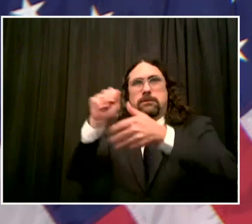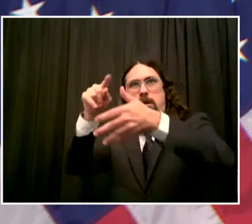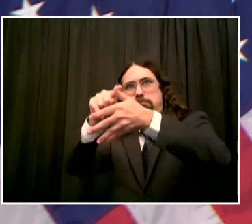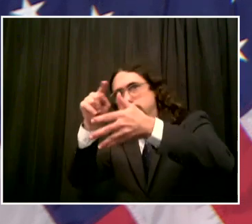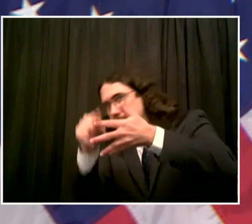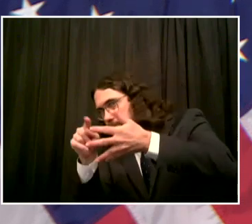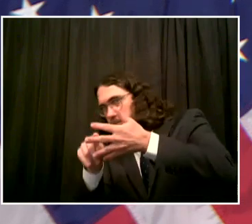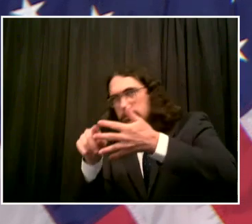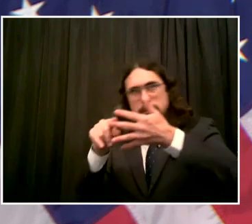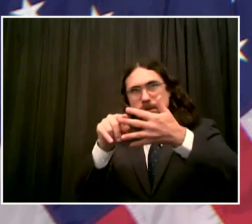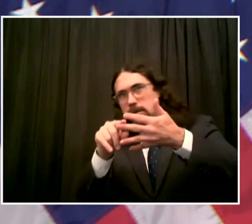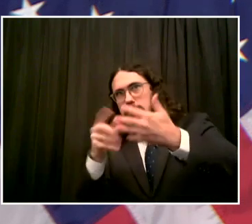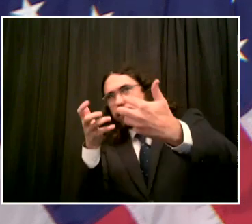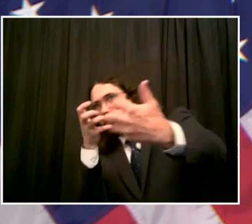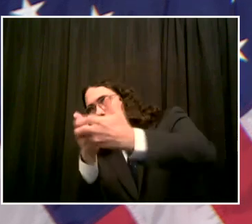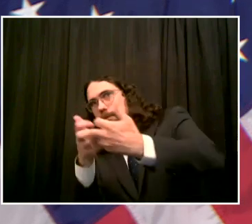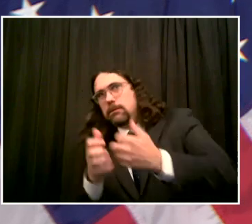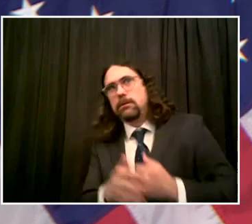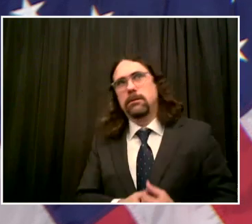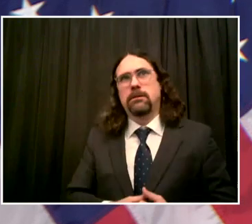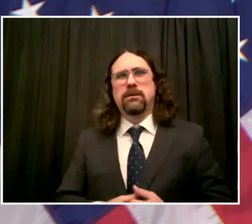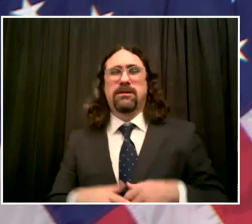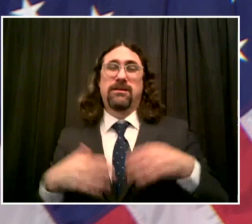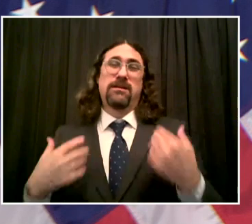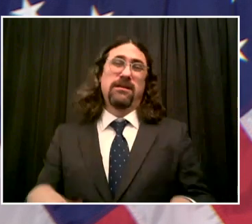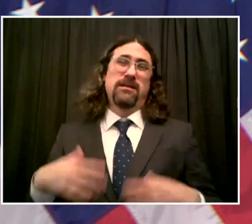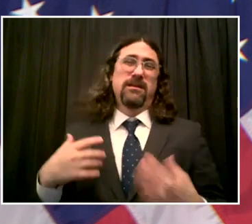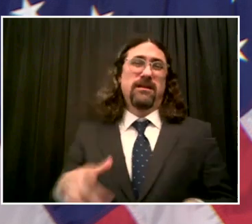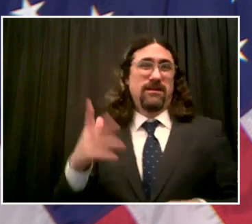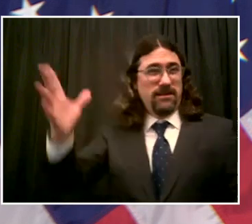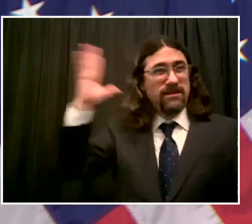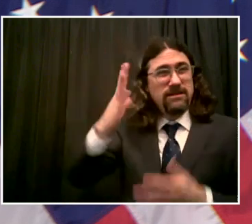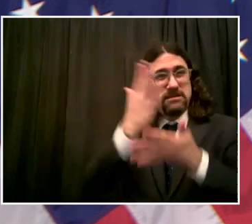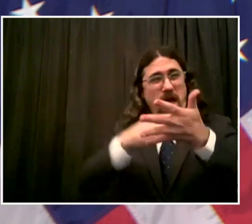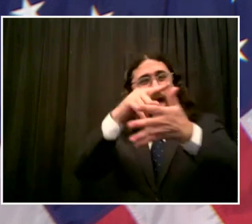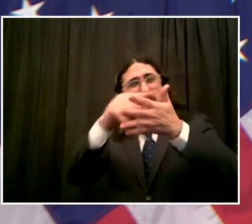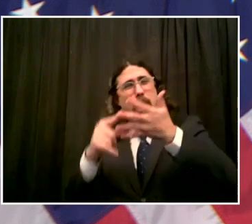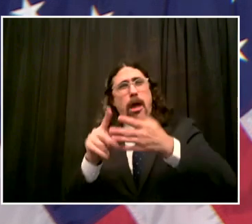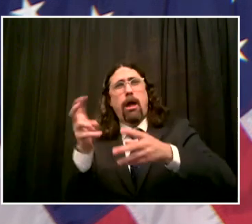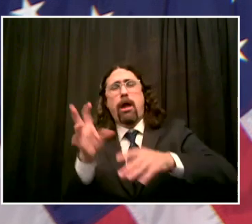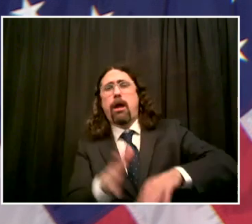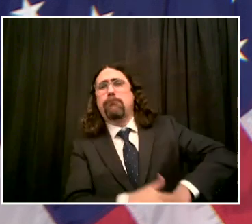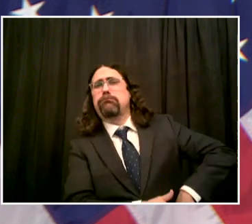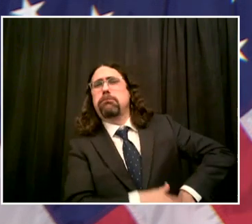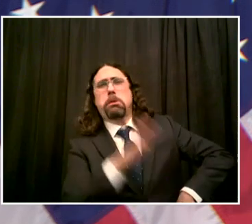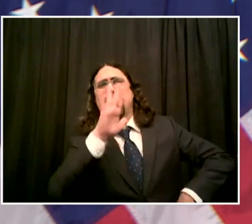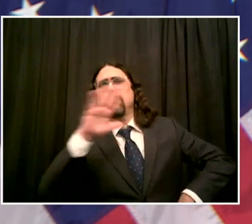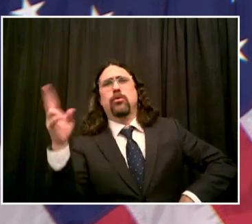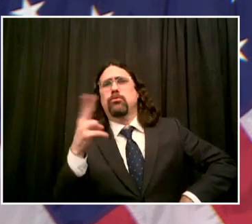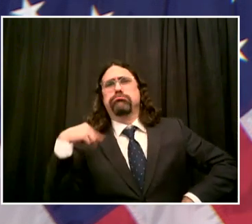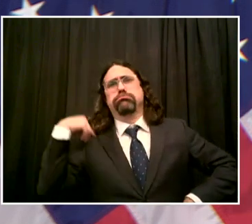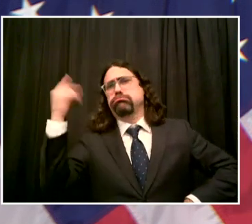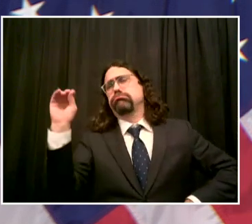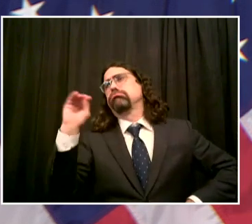DEALING WITH EVERYTHING CINLUIDNG THE KITCHEN SINK THAT'S BEEN THROWN AT NEW YORKERS. THIS IS A POINT IN HISTORY.